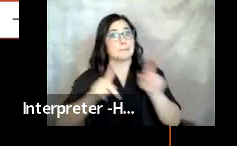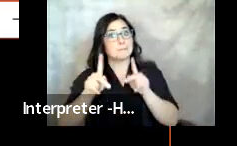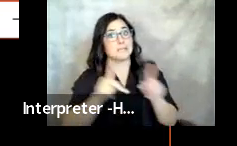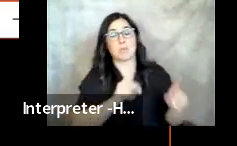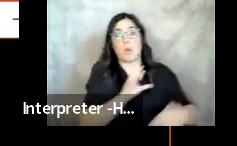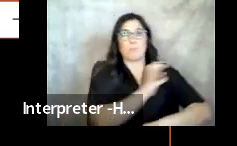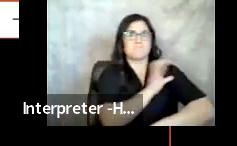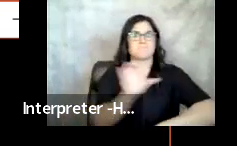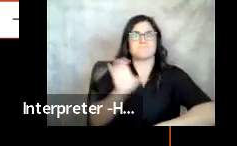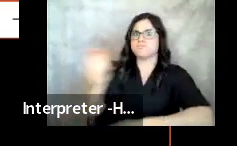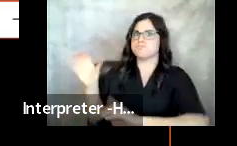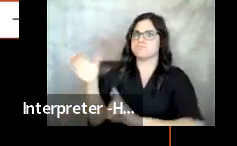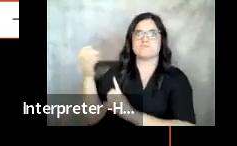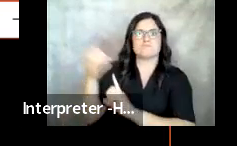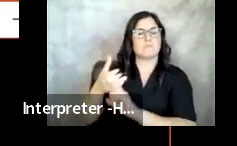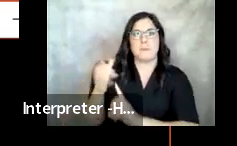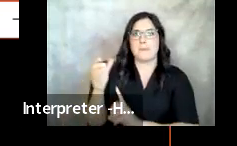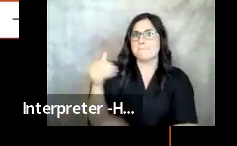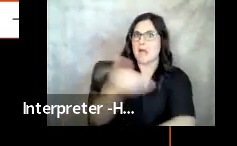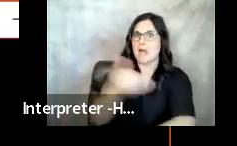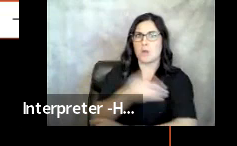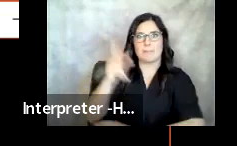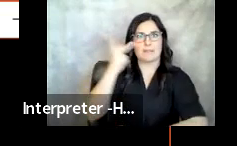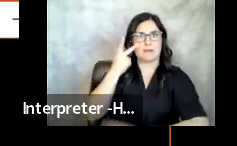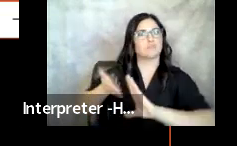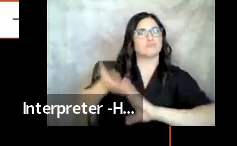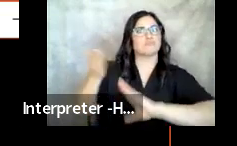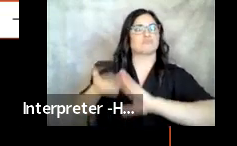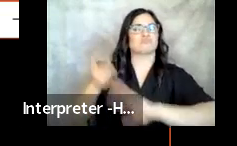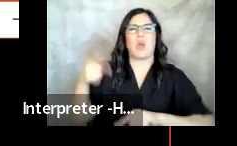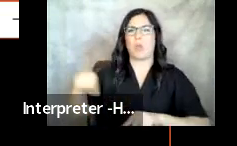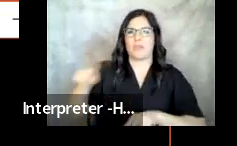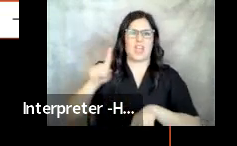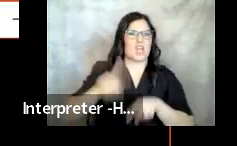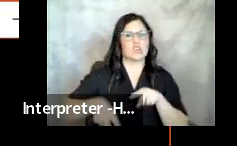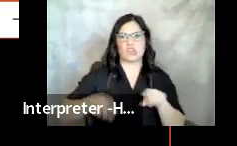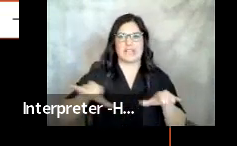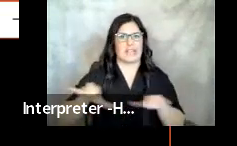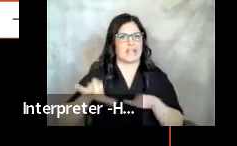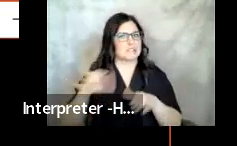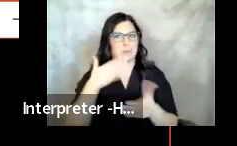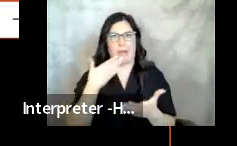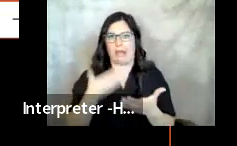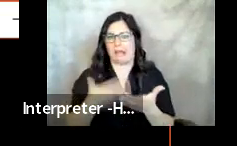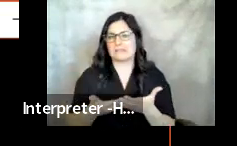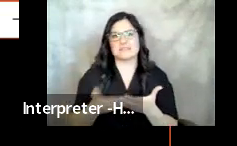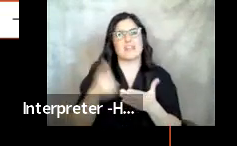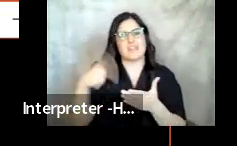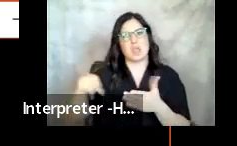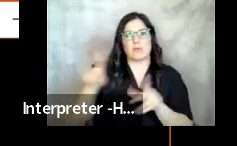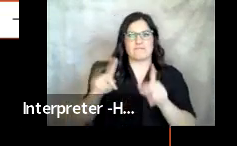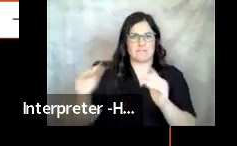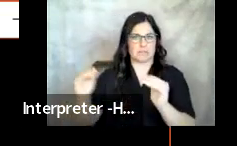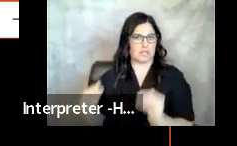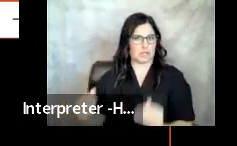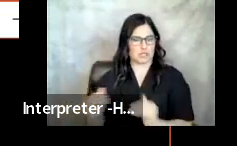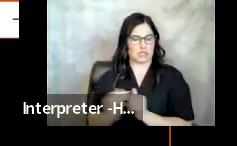Political power. When they were not able to wield it because they. Were inferior people. And that.